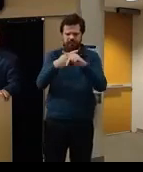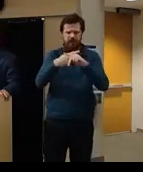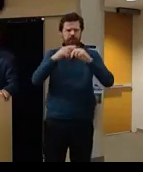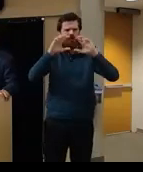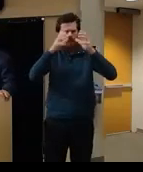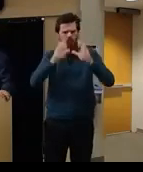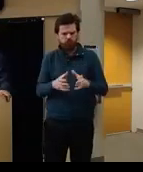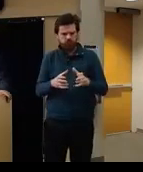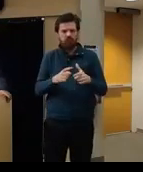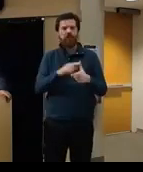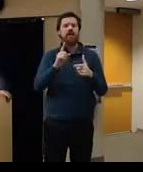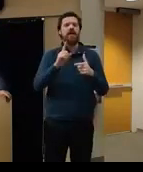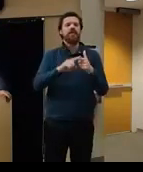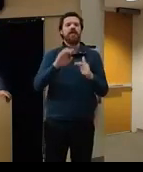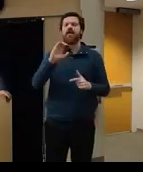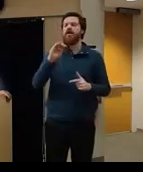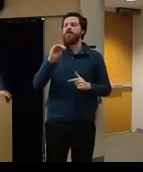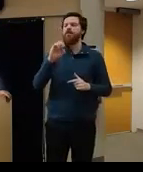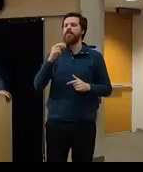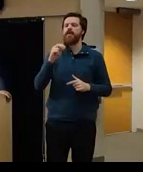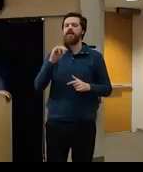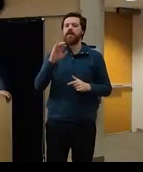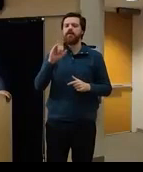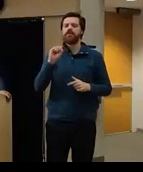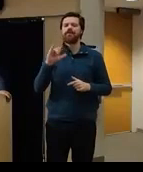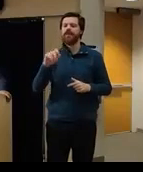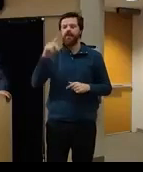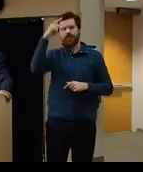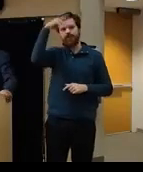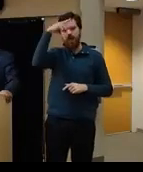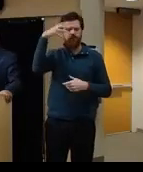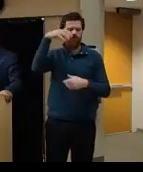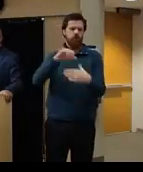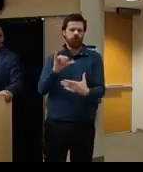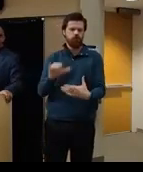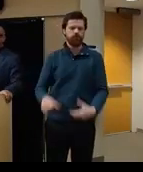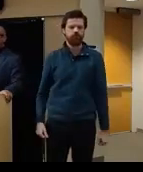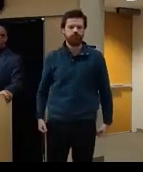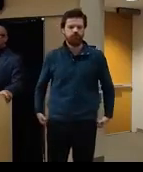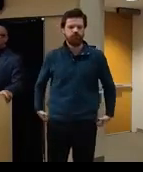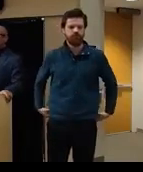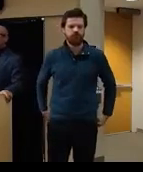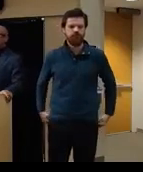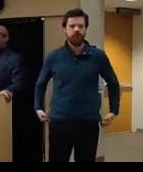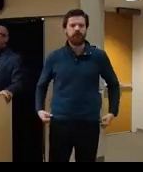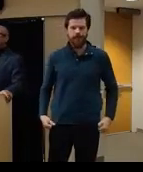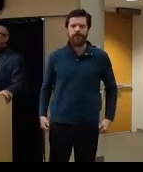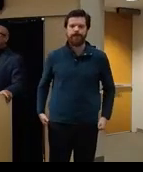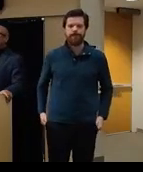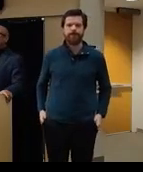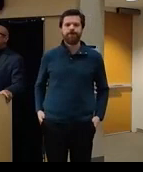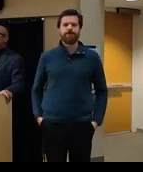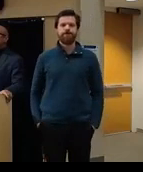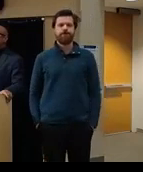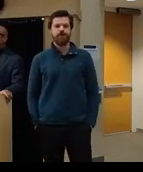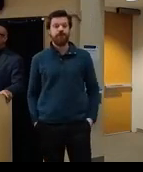of course mechanic philosophy uh became part of that uh as well um then we will move uh to Europe